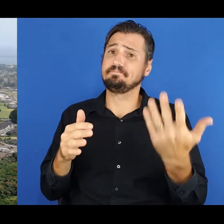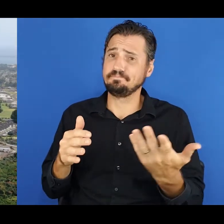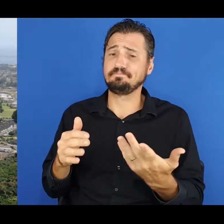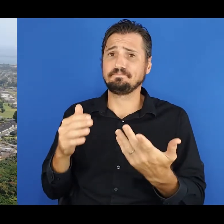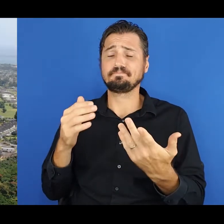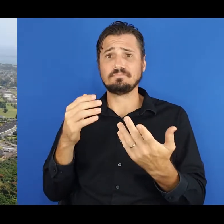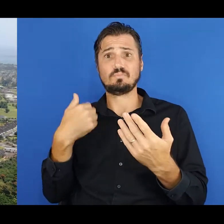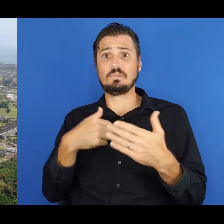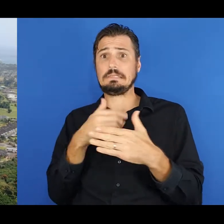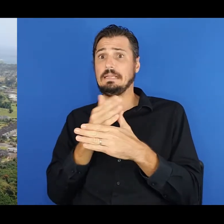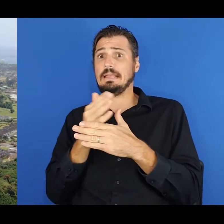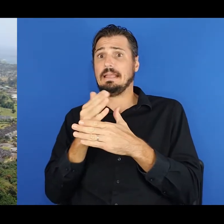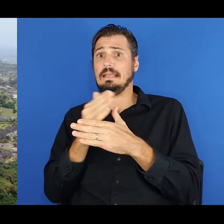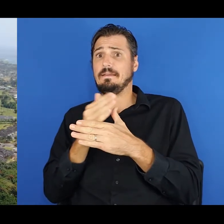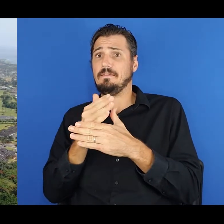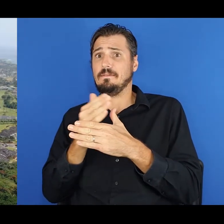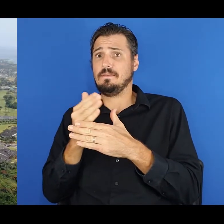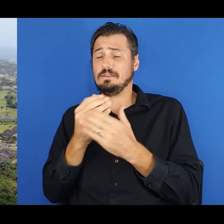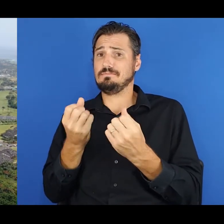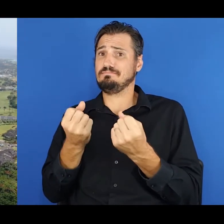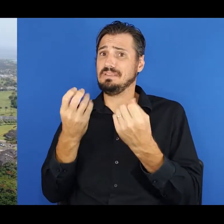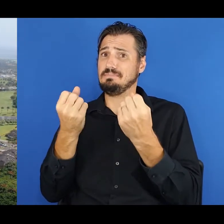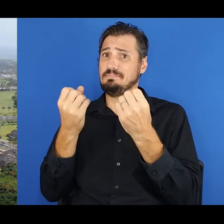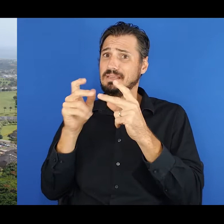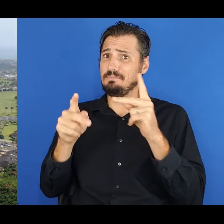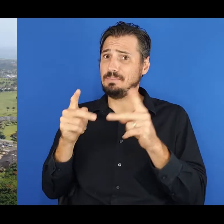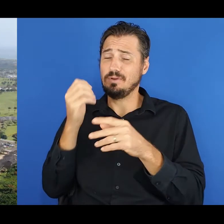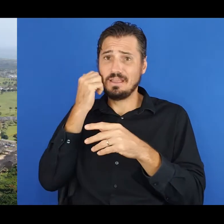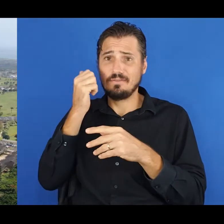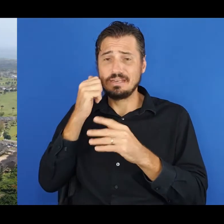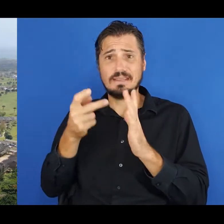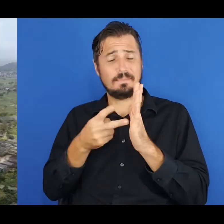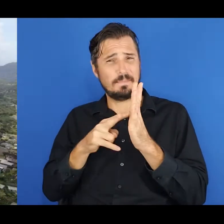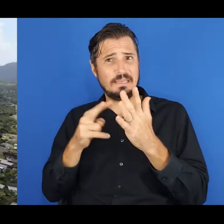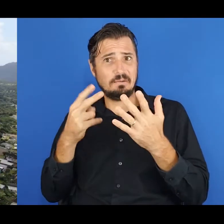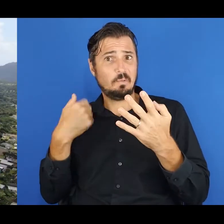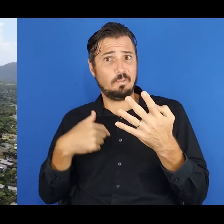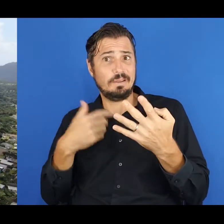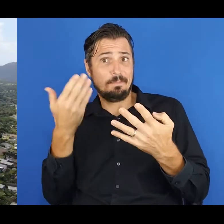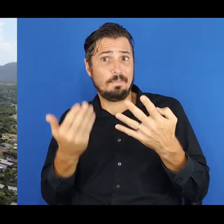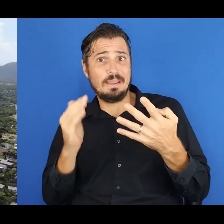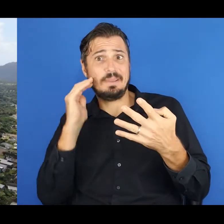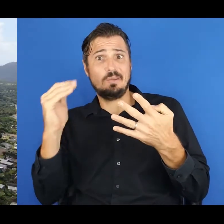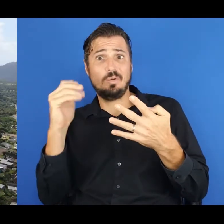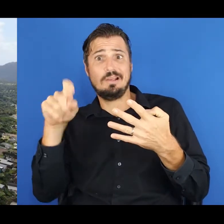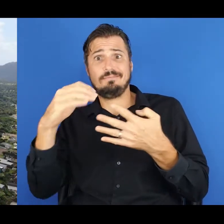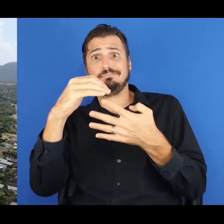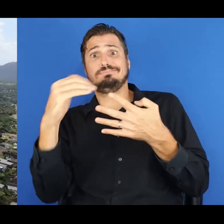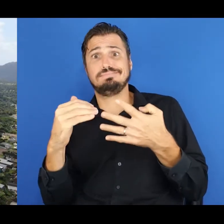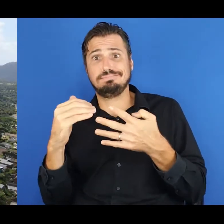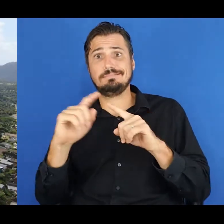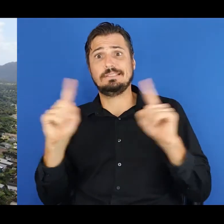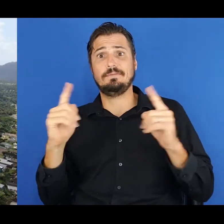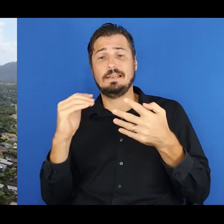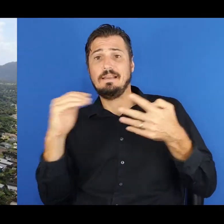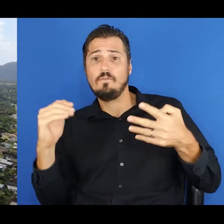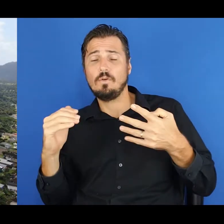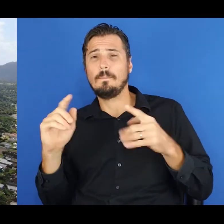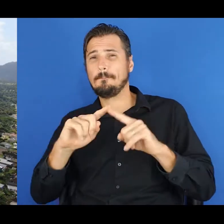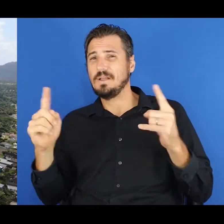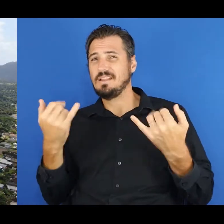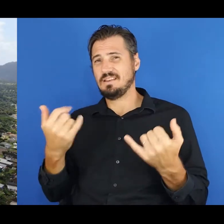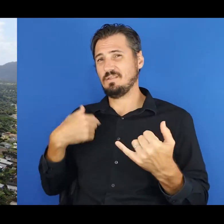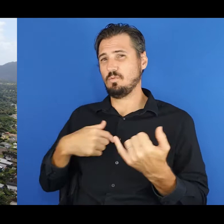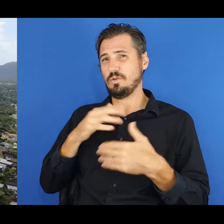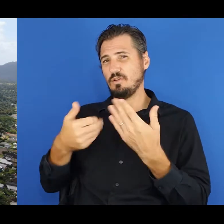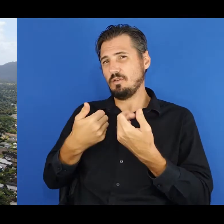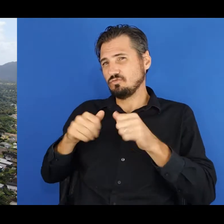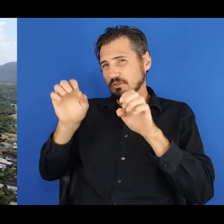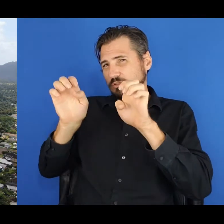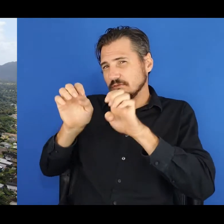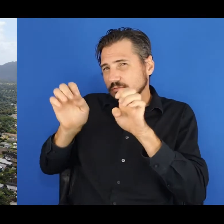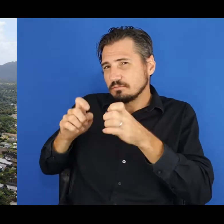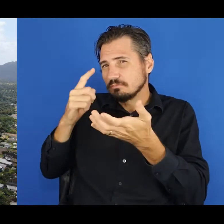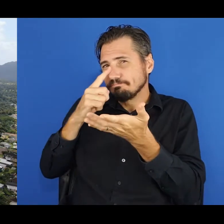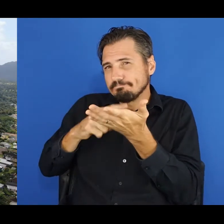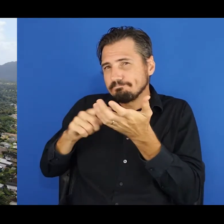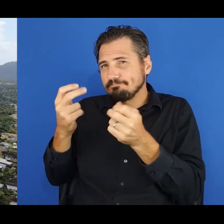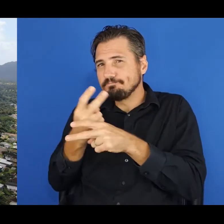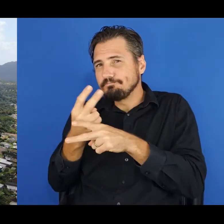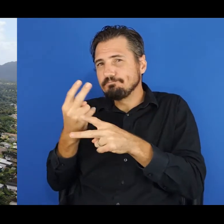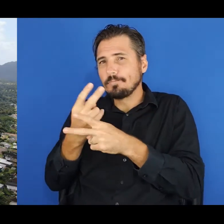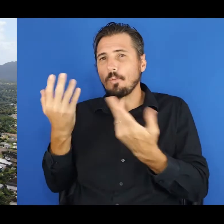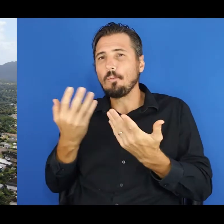average number of new daily cases, we are quickly approaching a change in tiers. However, our Incident Management Team is actively monitoring and evaluating what policy decisions are best